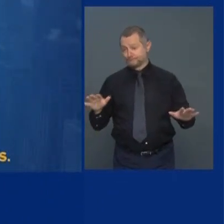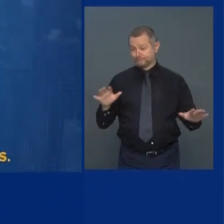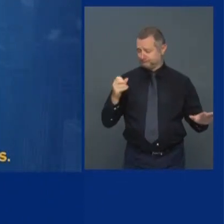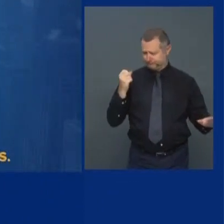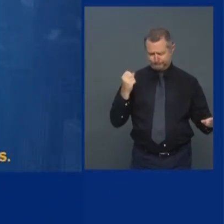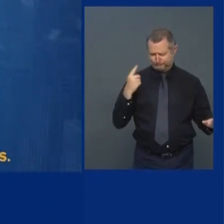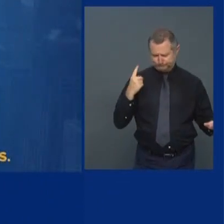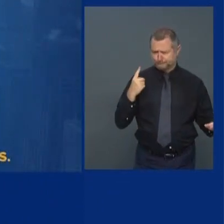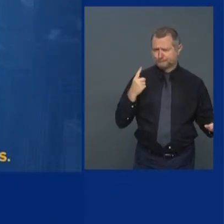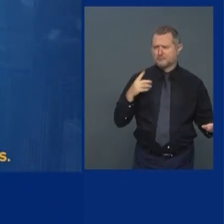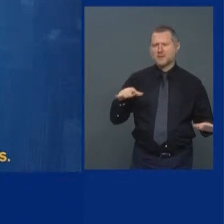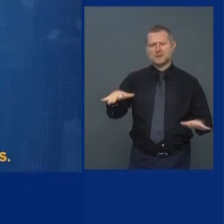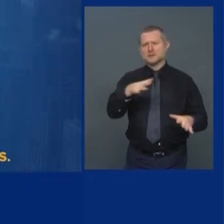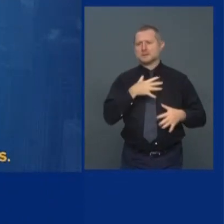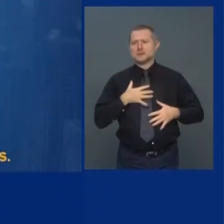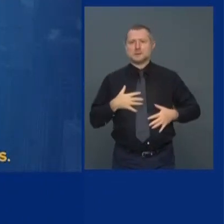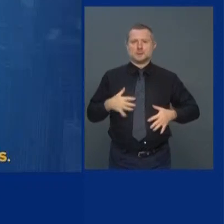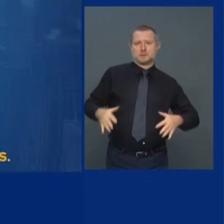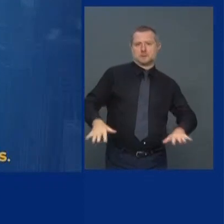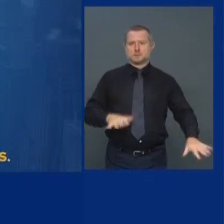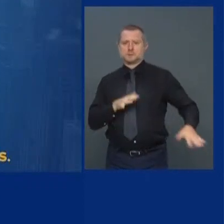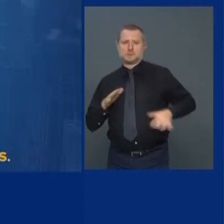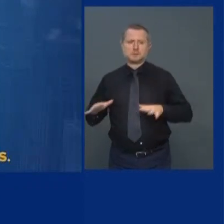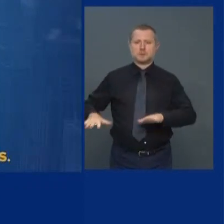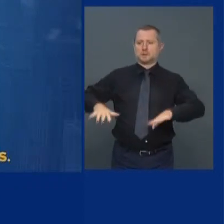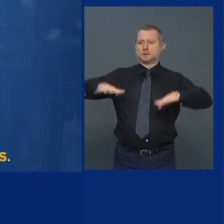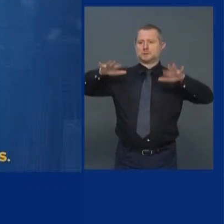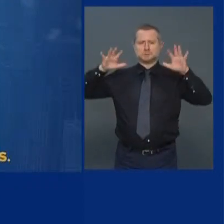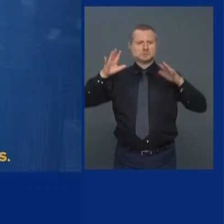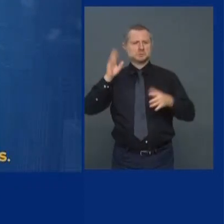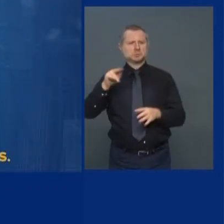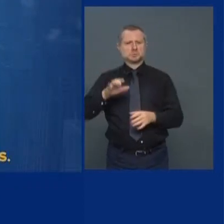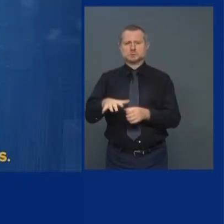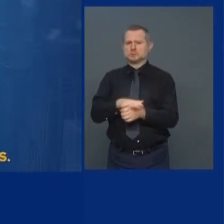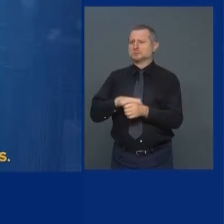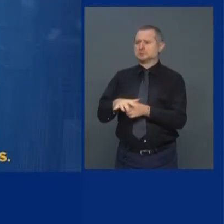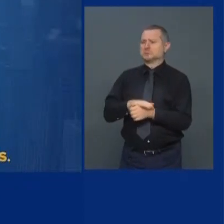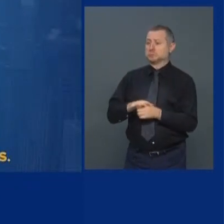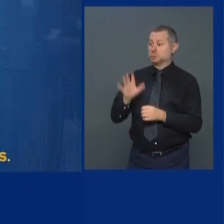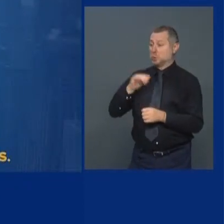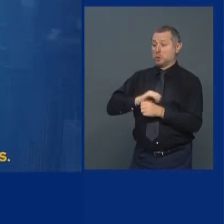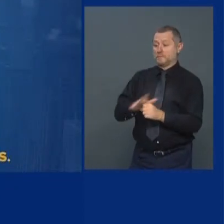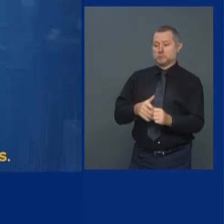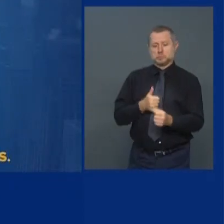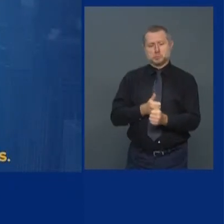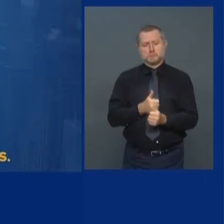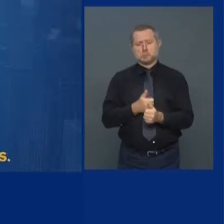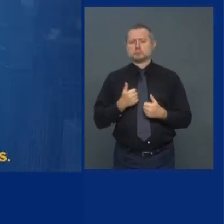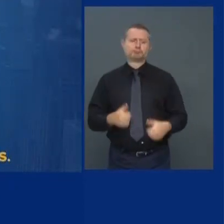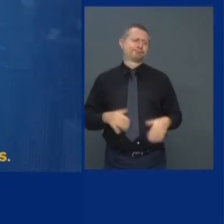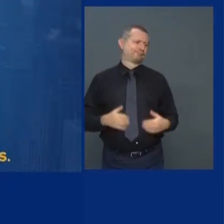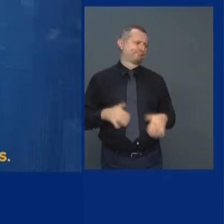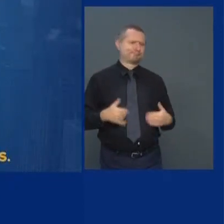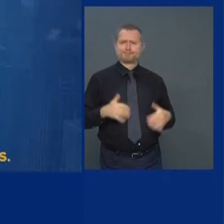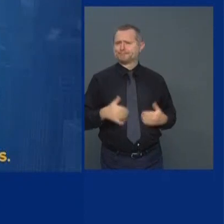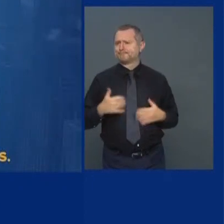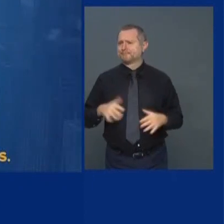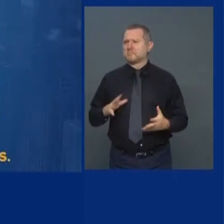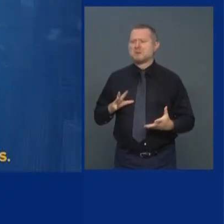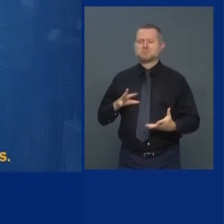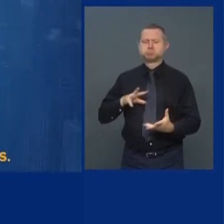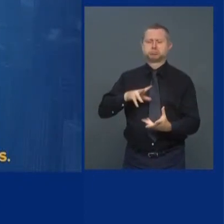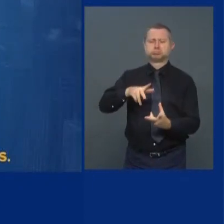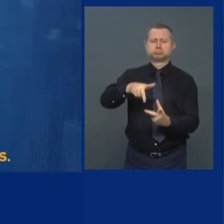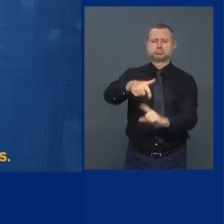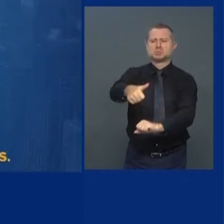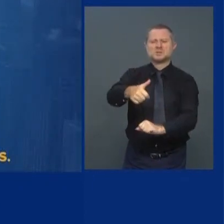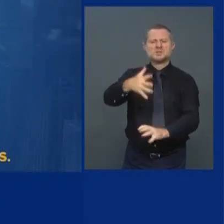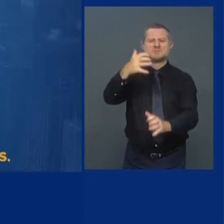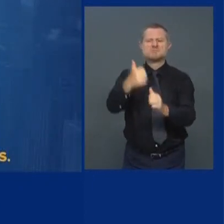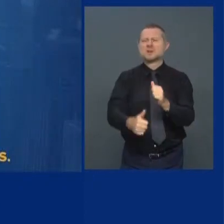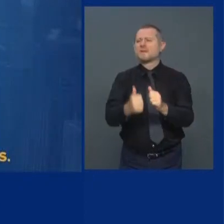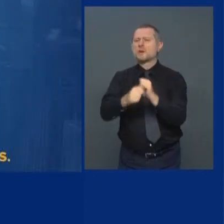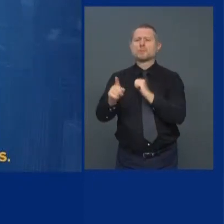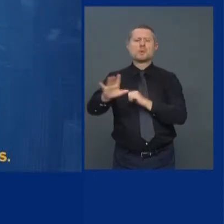ICU, 147.